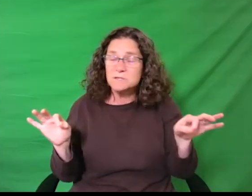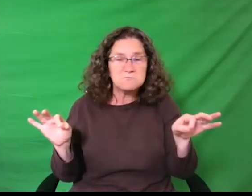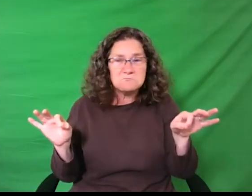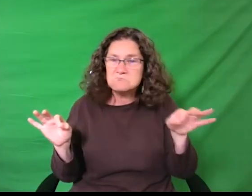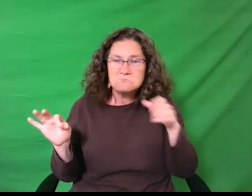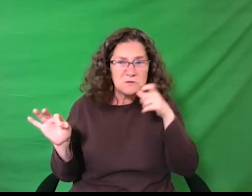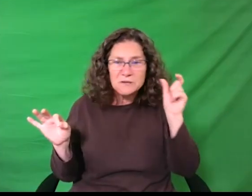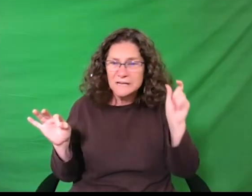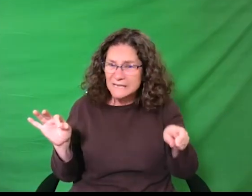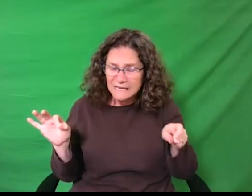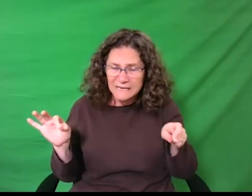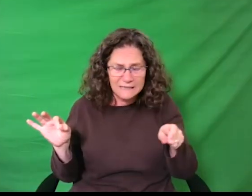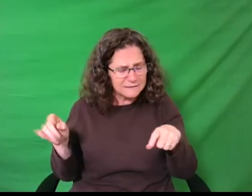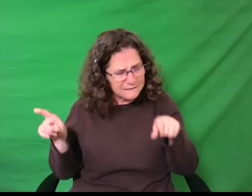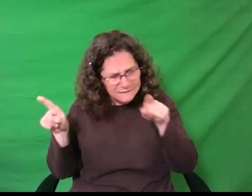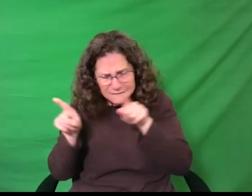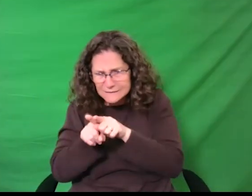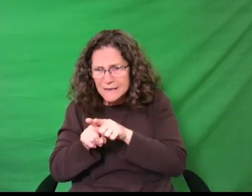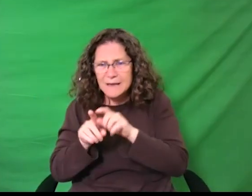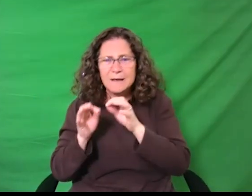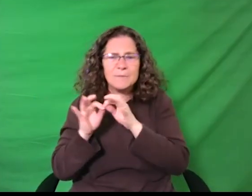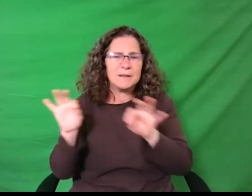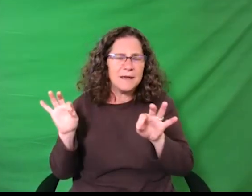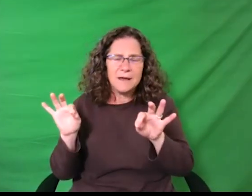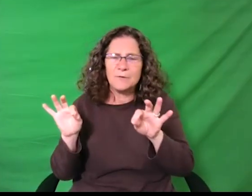and supplement it with the cued speech system.